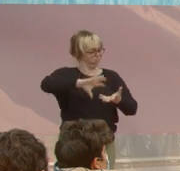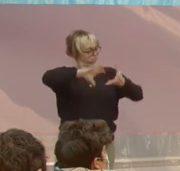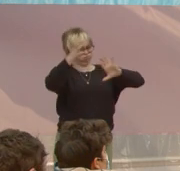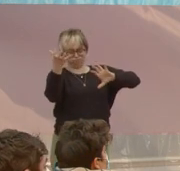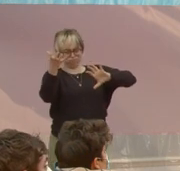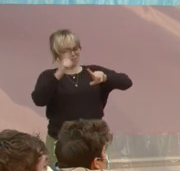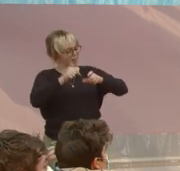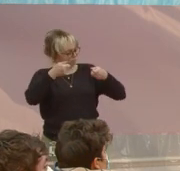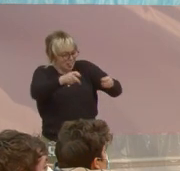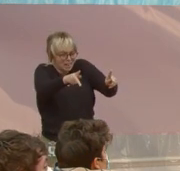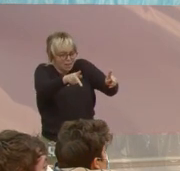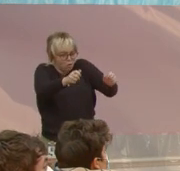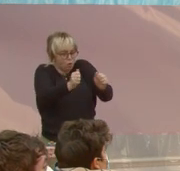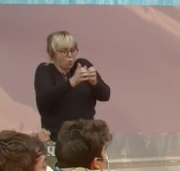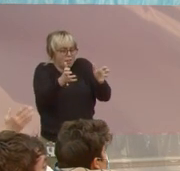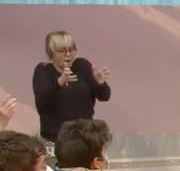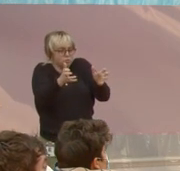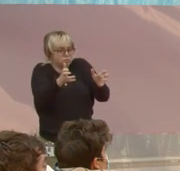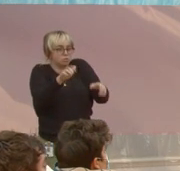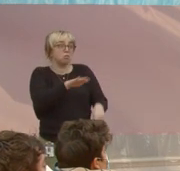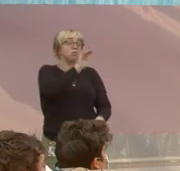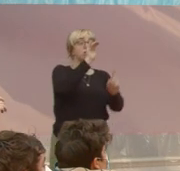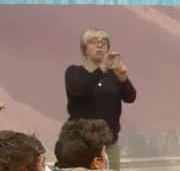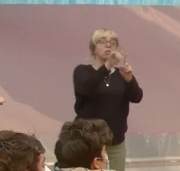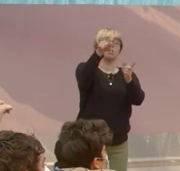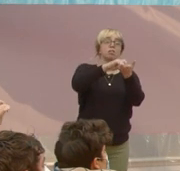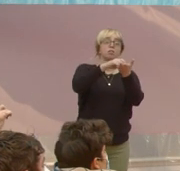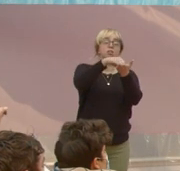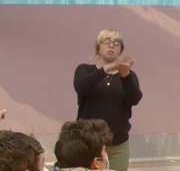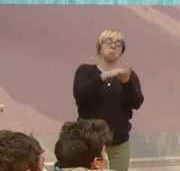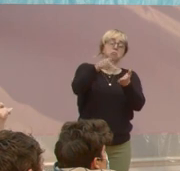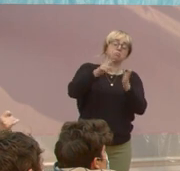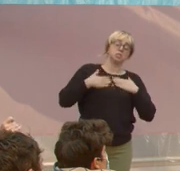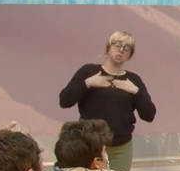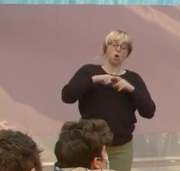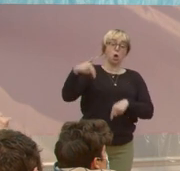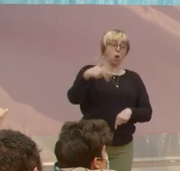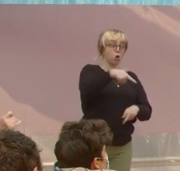come permitted, without having to go to someone to say, Can I get a written permission to walk down the hall do I need my hall